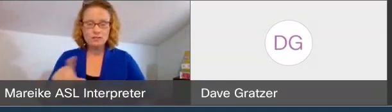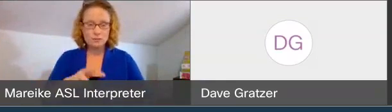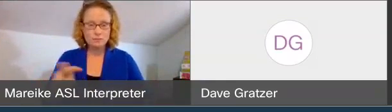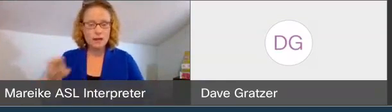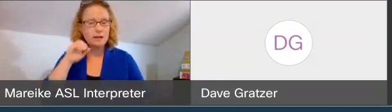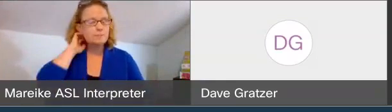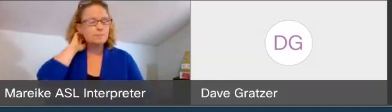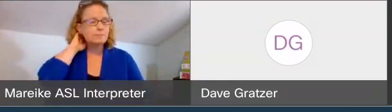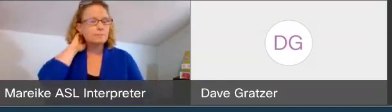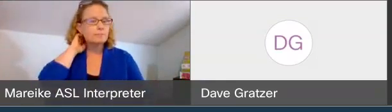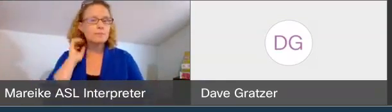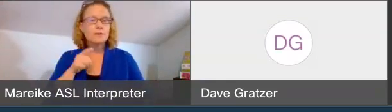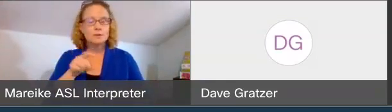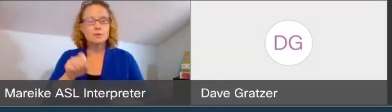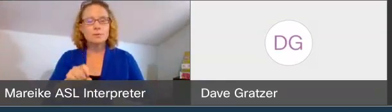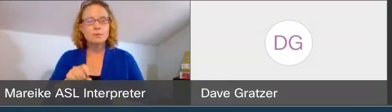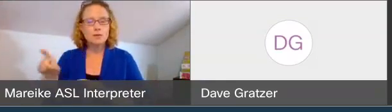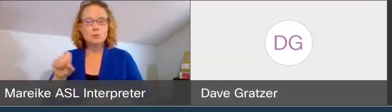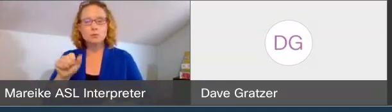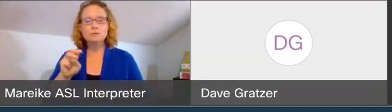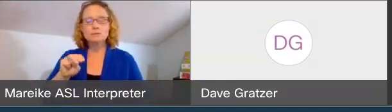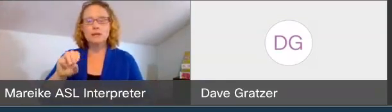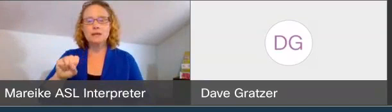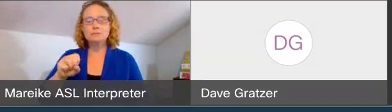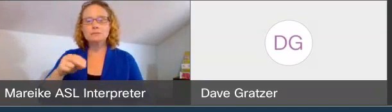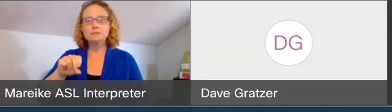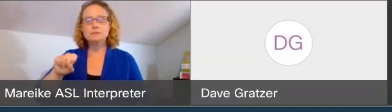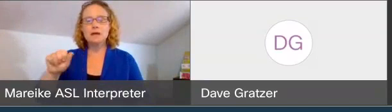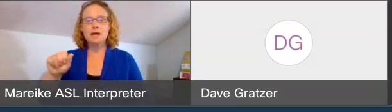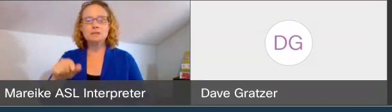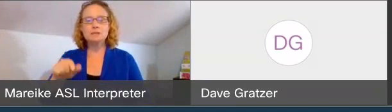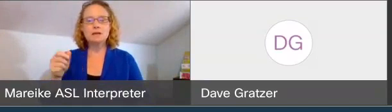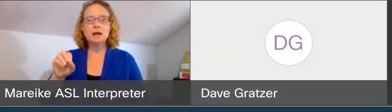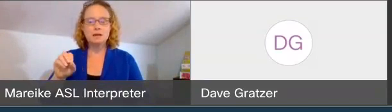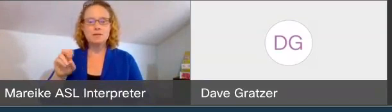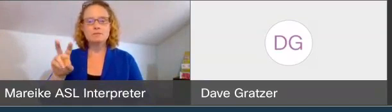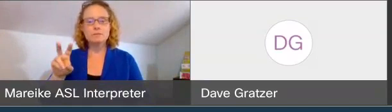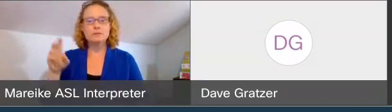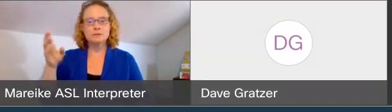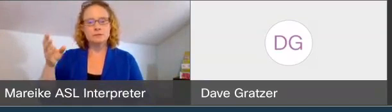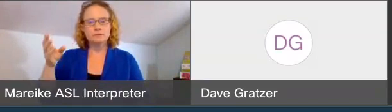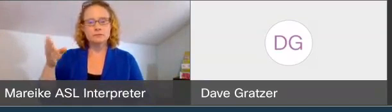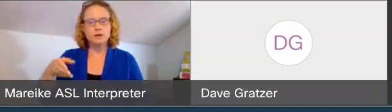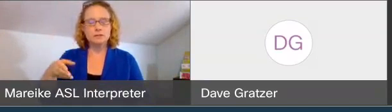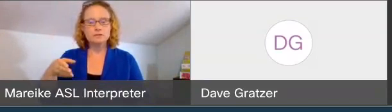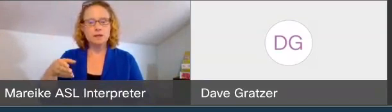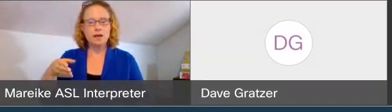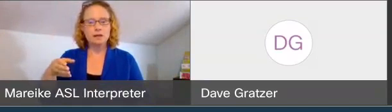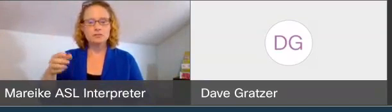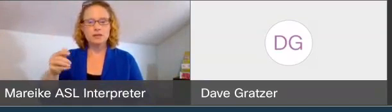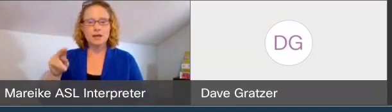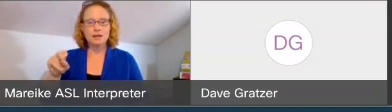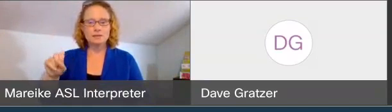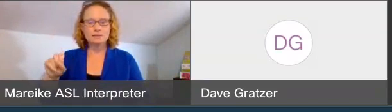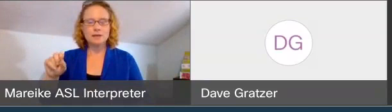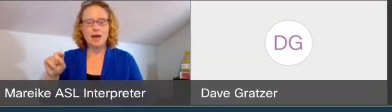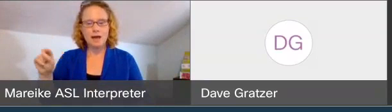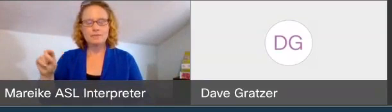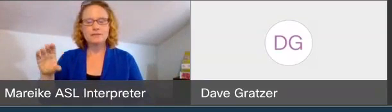And so you can go to samhsa.gov/gains-center, or you can use the phone number to directly reach us.